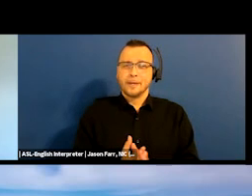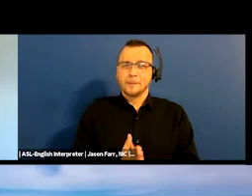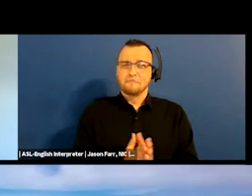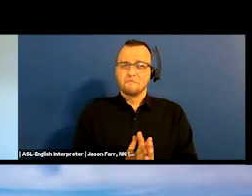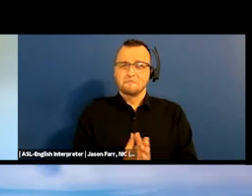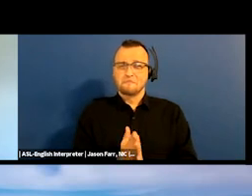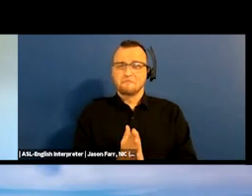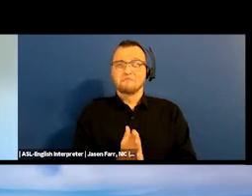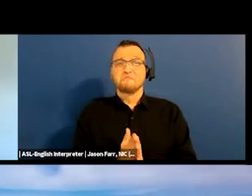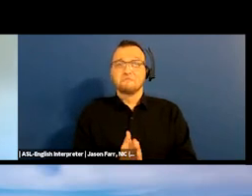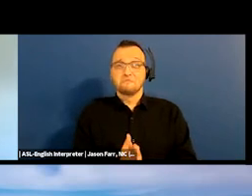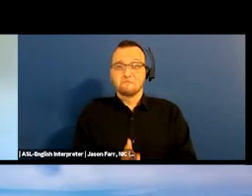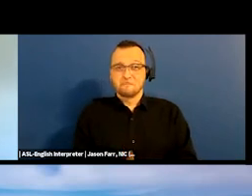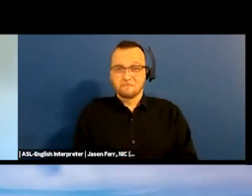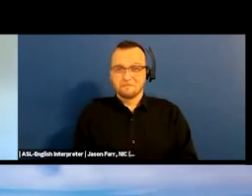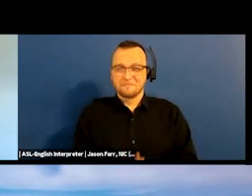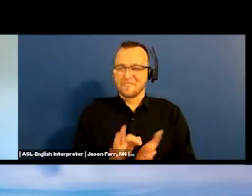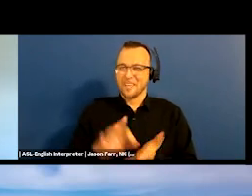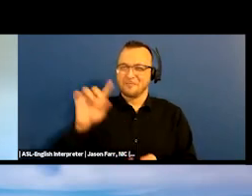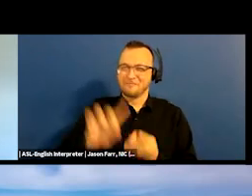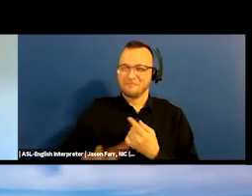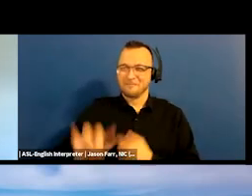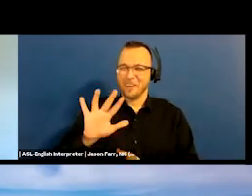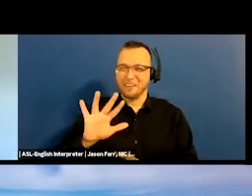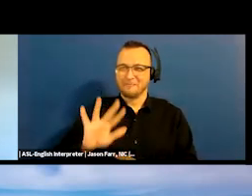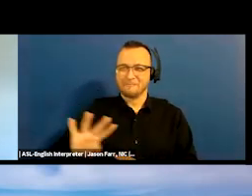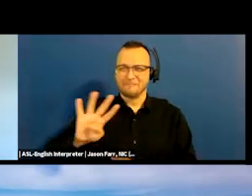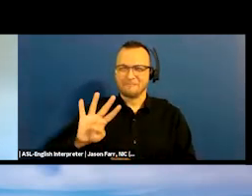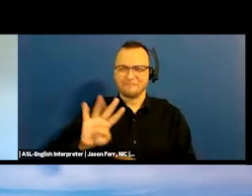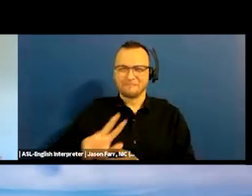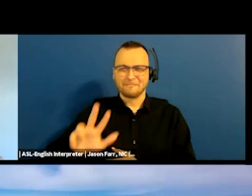before we wrap up by getting your votes in.